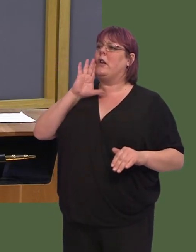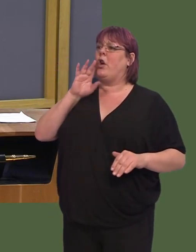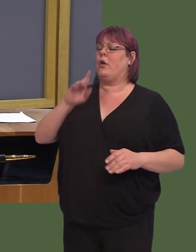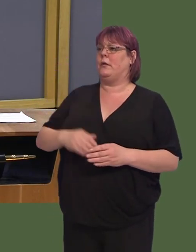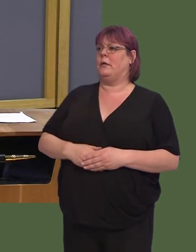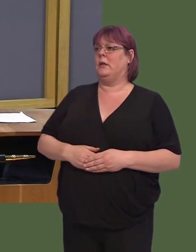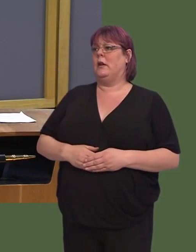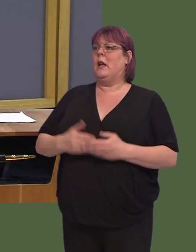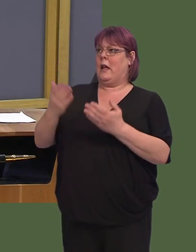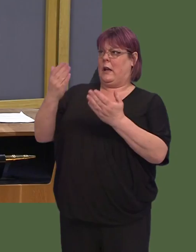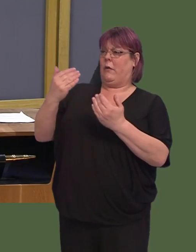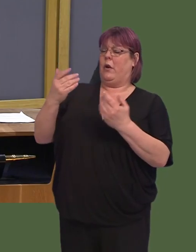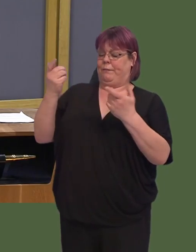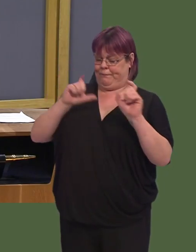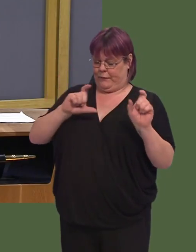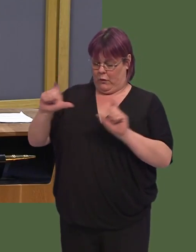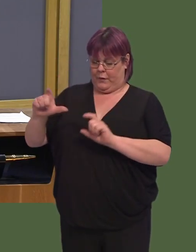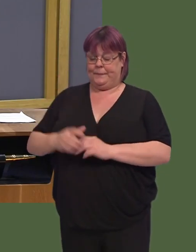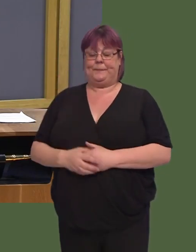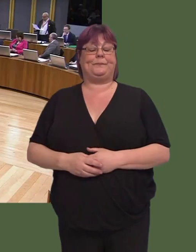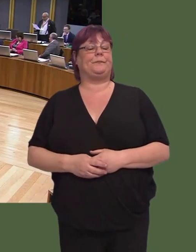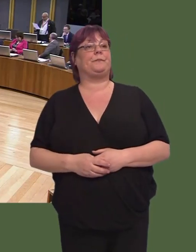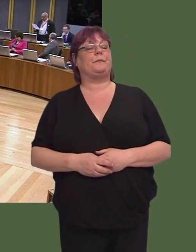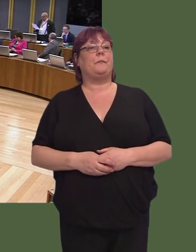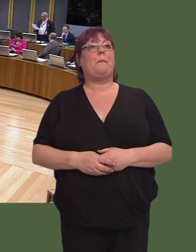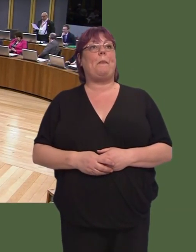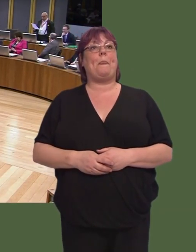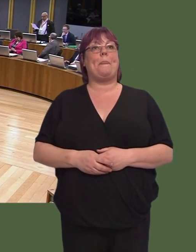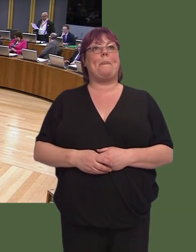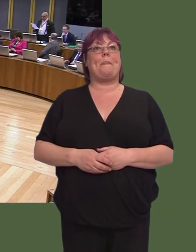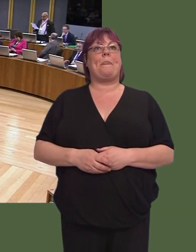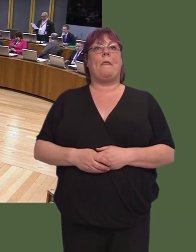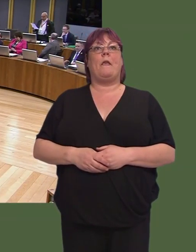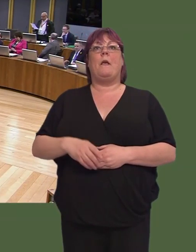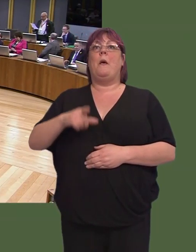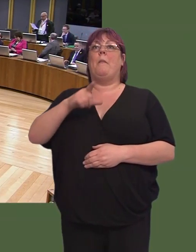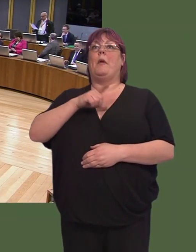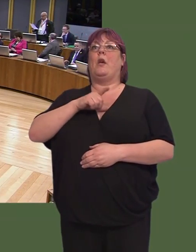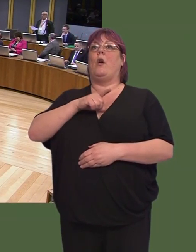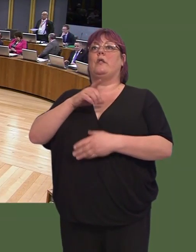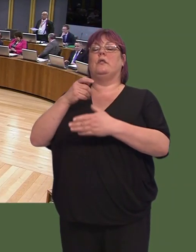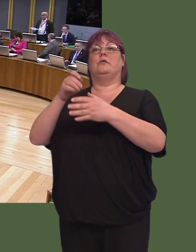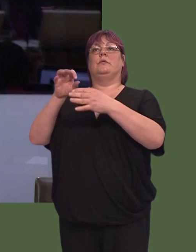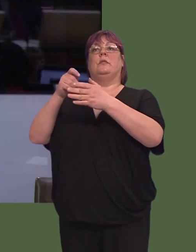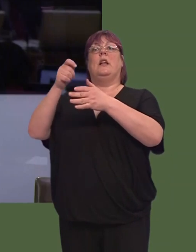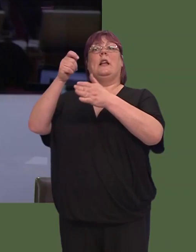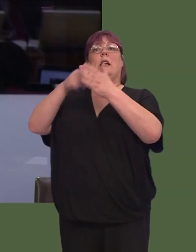Mohammad Asghar (Oscar) AM: Thank you, Presiding Officeróresulting from leaving the customs union and the single market.